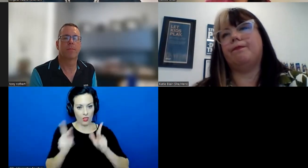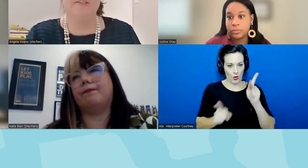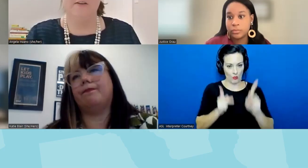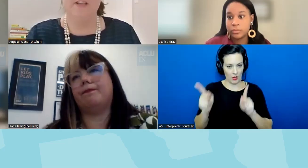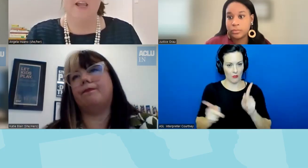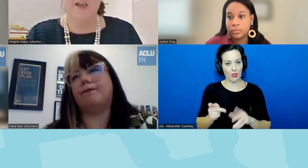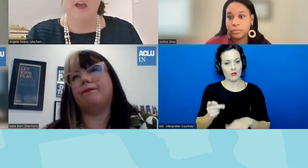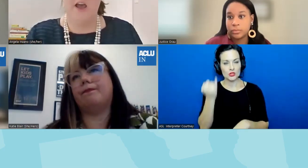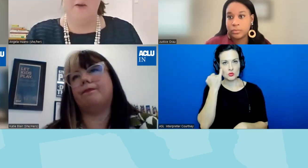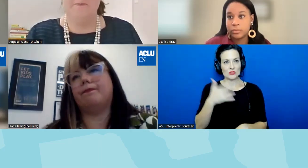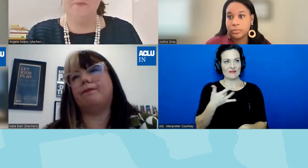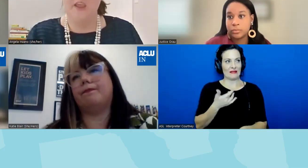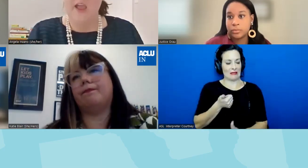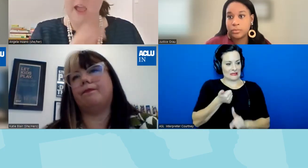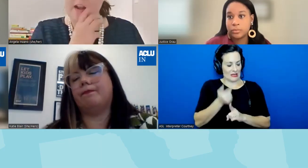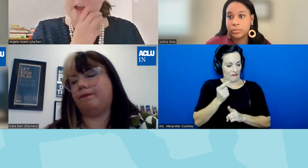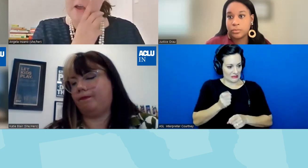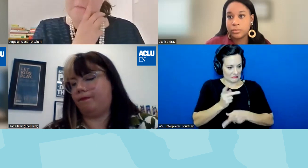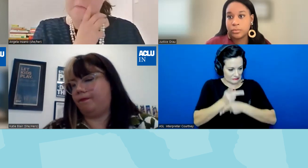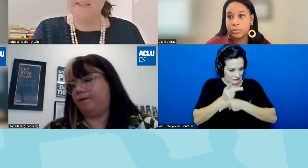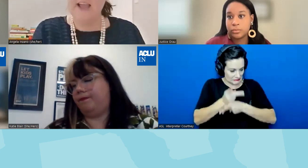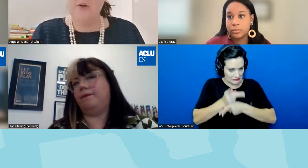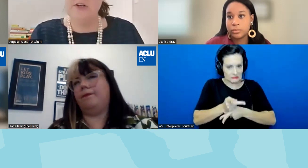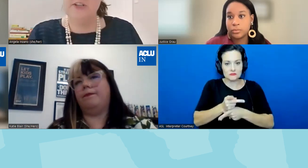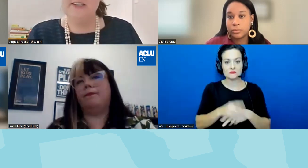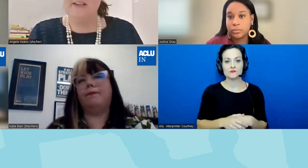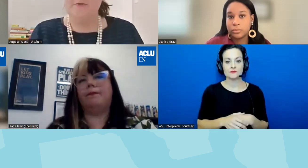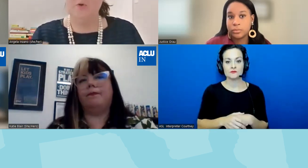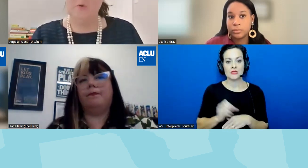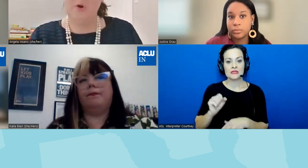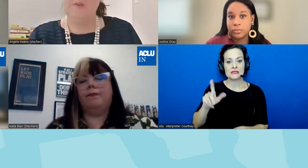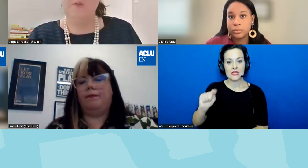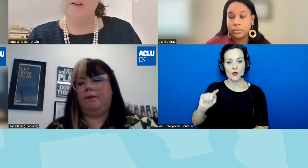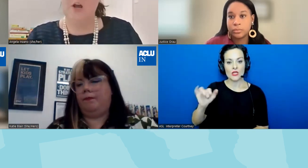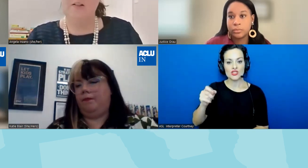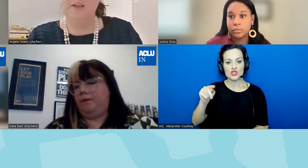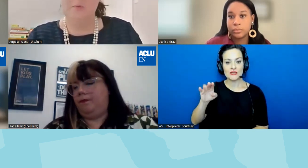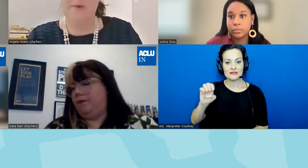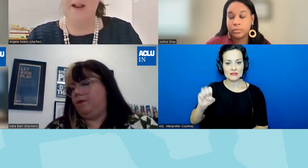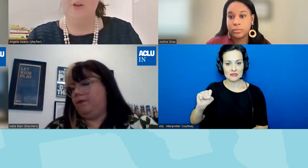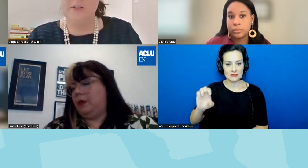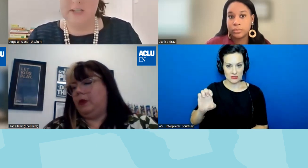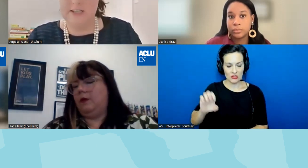in themselves um and um Scout and Justice if you could both talk a little bit about how your states